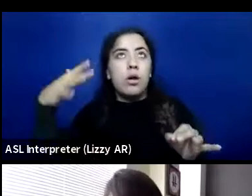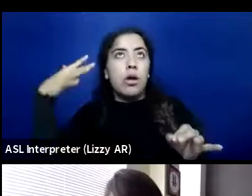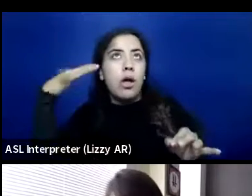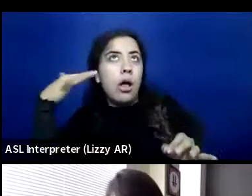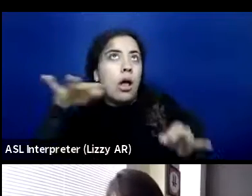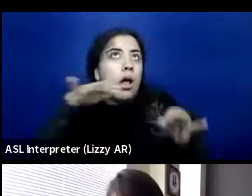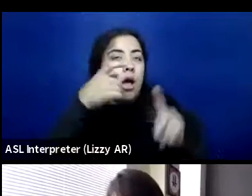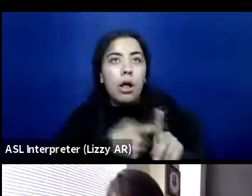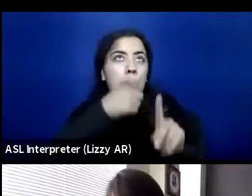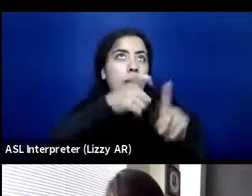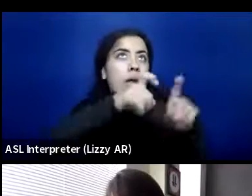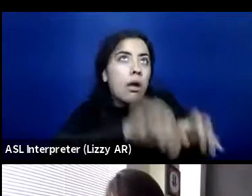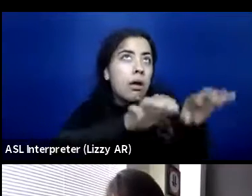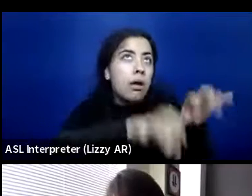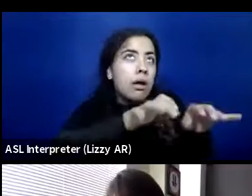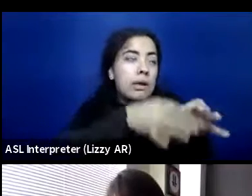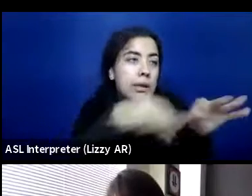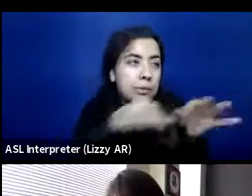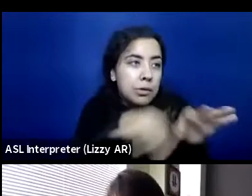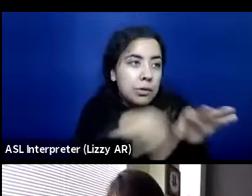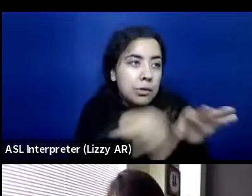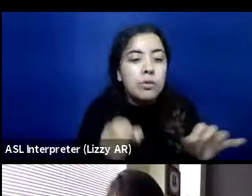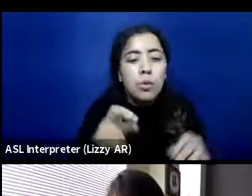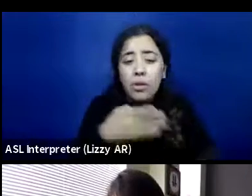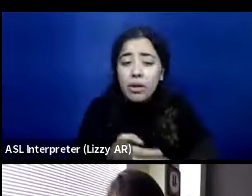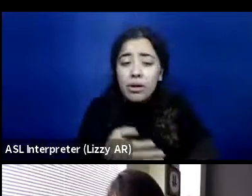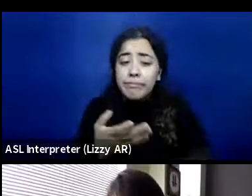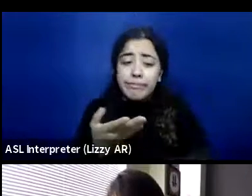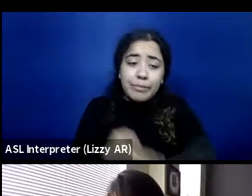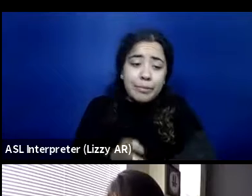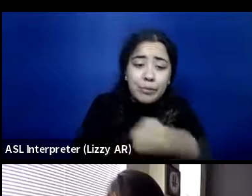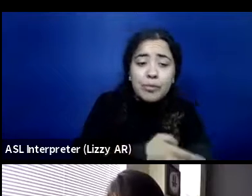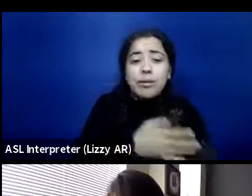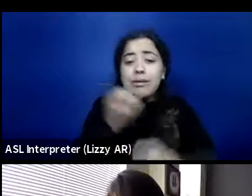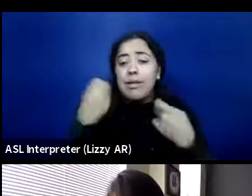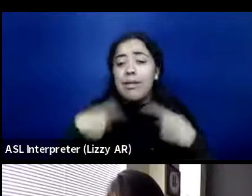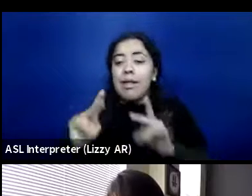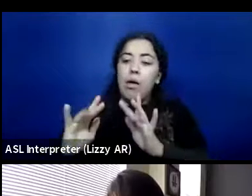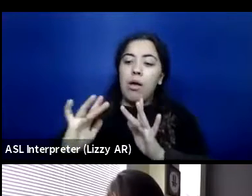or web-based creation tools that allow a faculty member to create a Web site